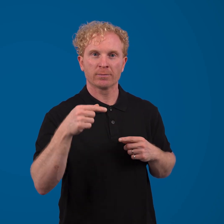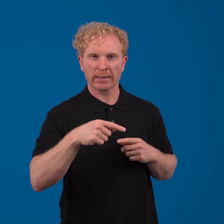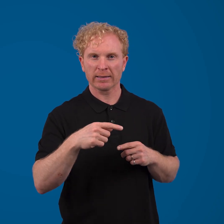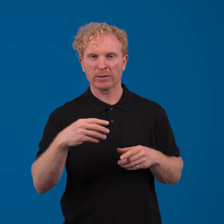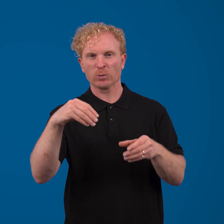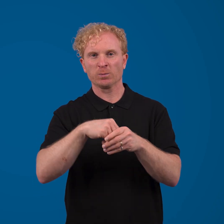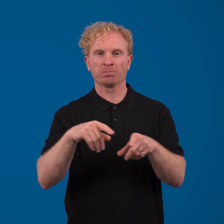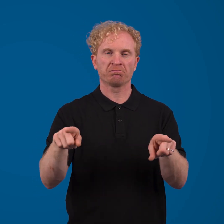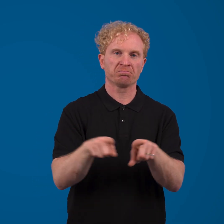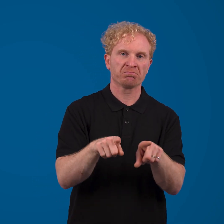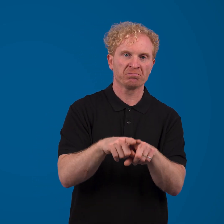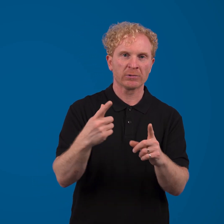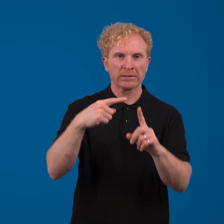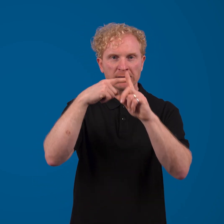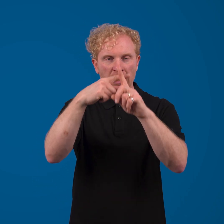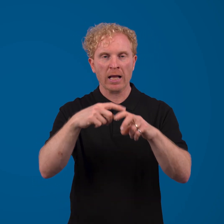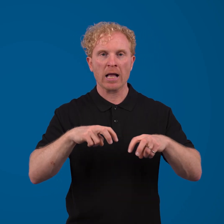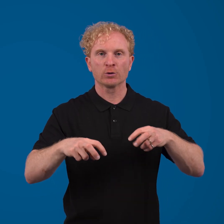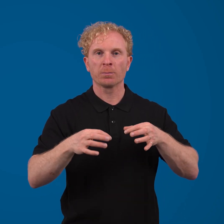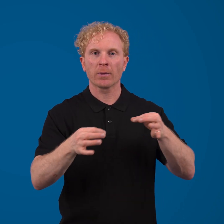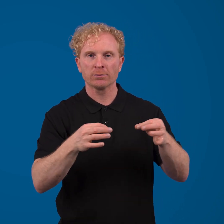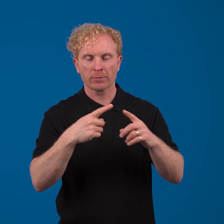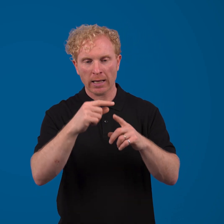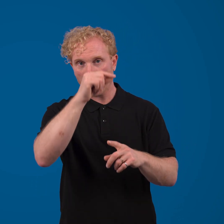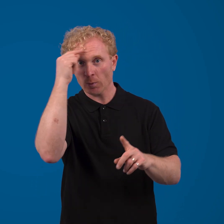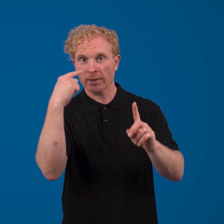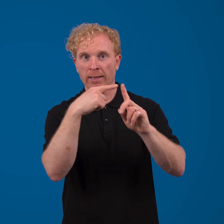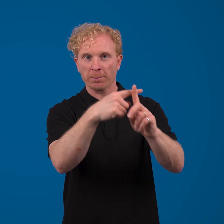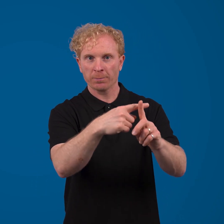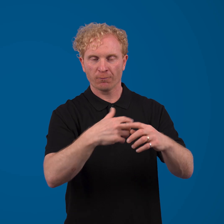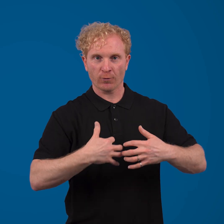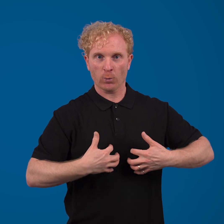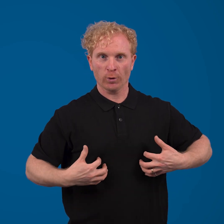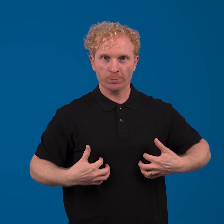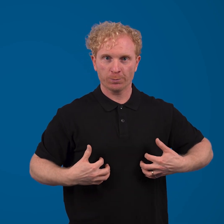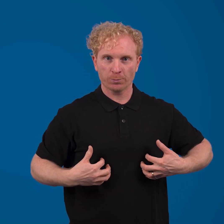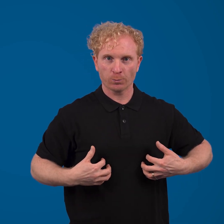this includes things like the Targeted Action Plans and Outcomes Framework.